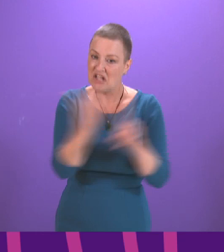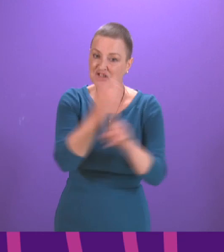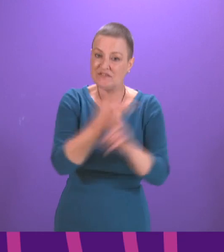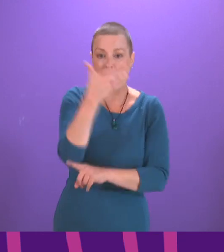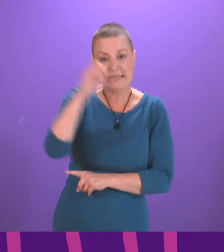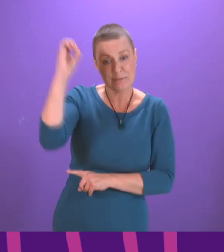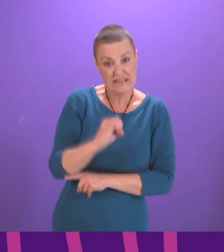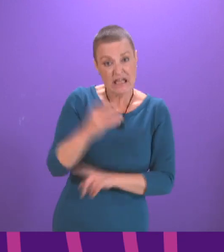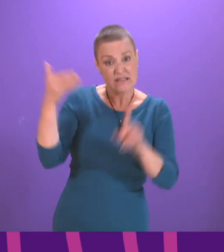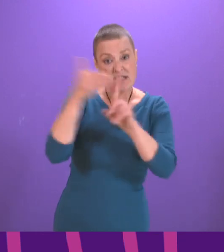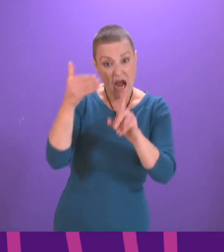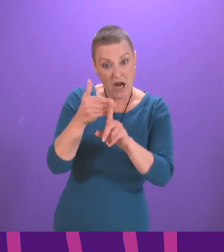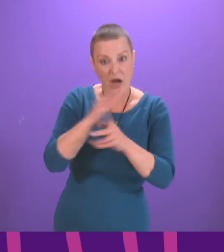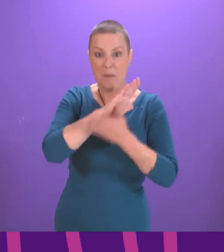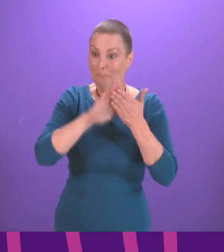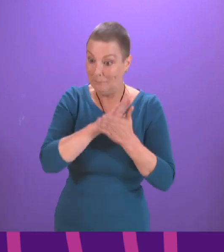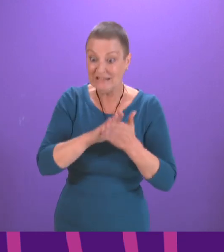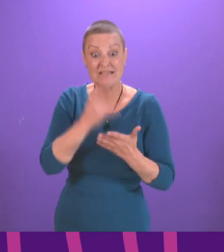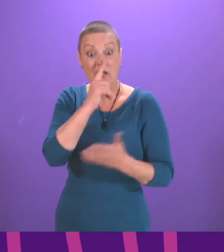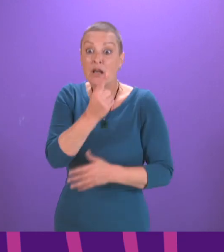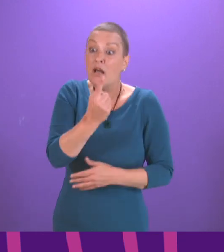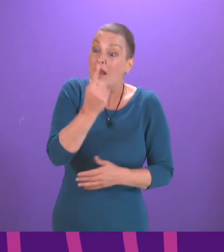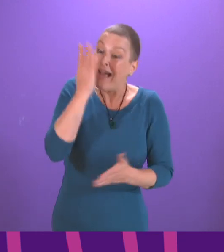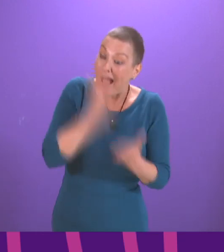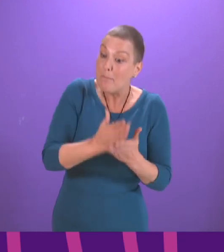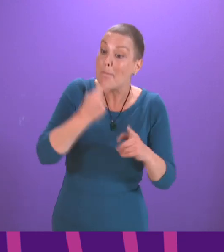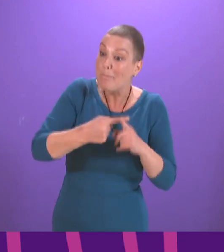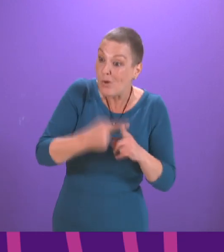not just the initial contact but all the work has been done within 72 hours.